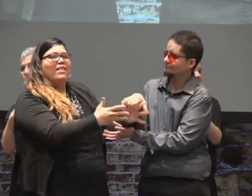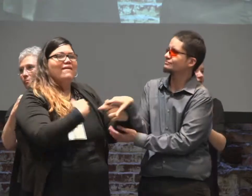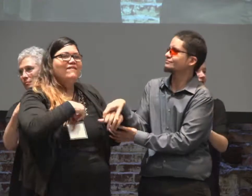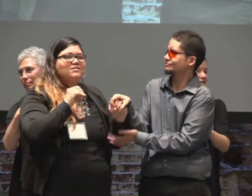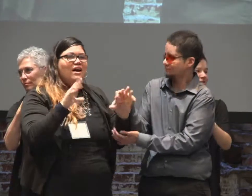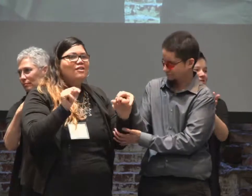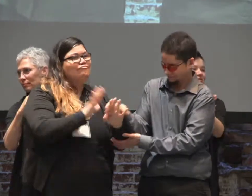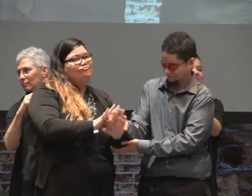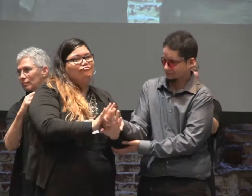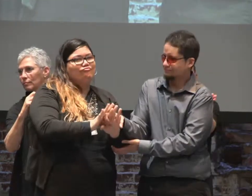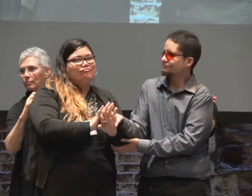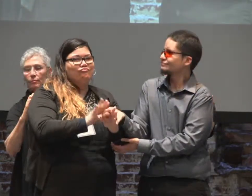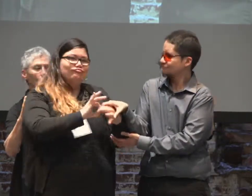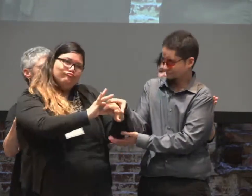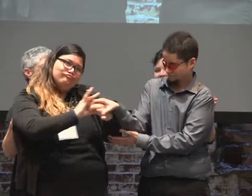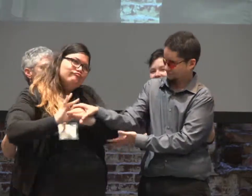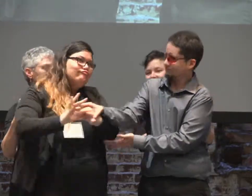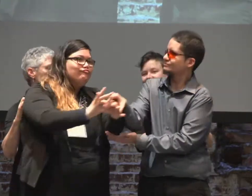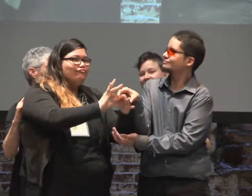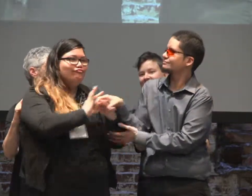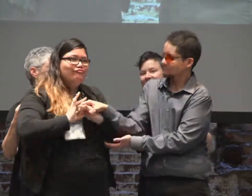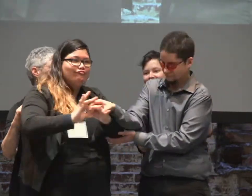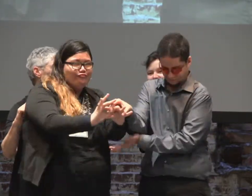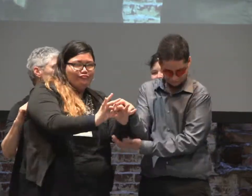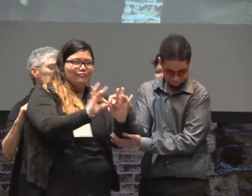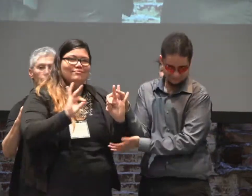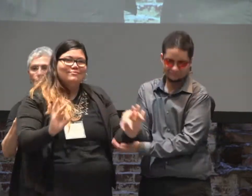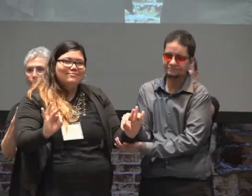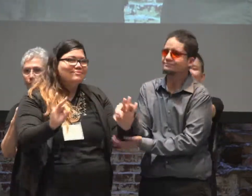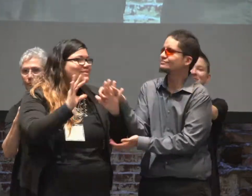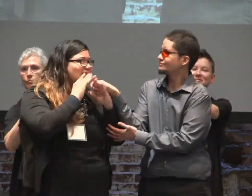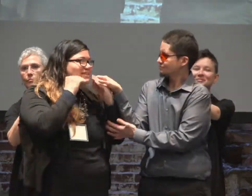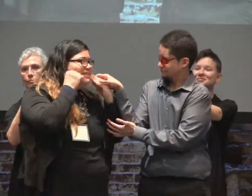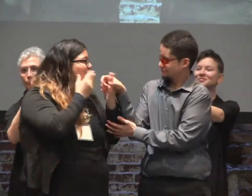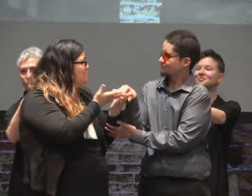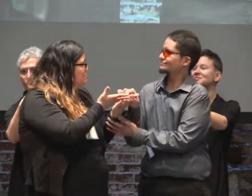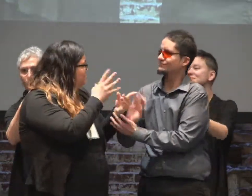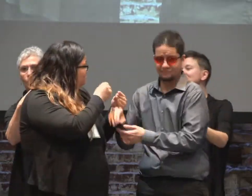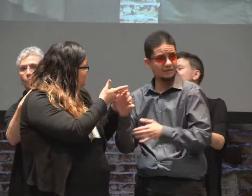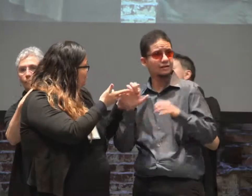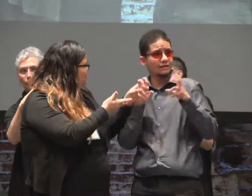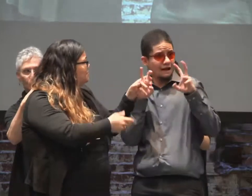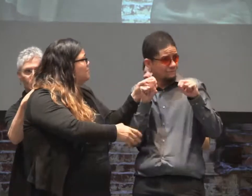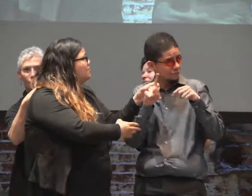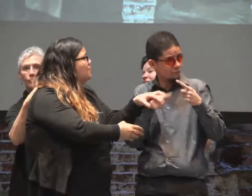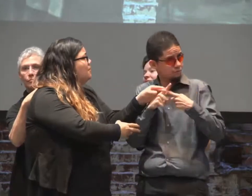so that's a mistake that sometimes people make with two-handed signing, keep in mind that one hand